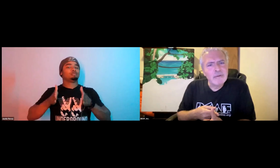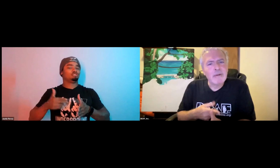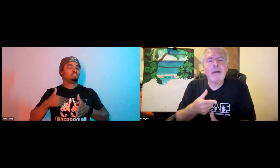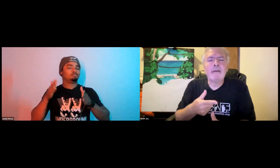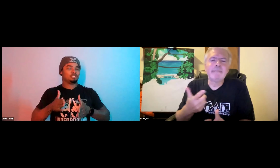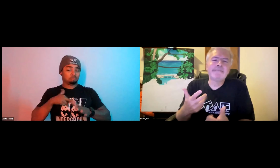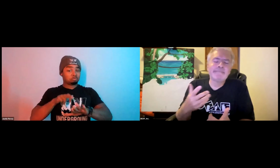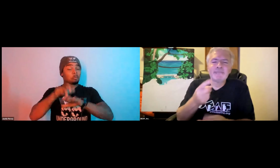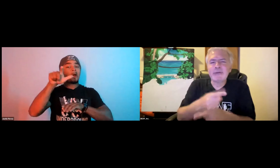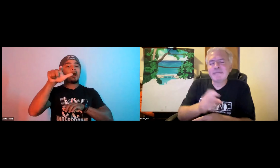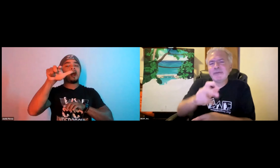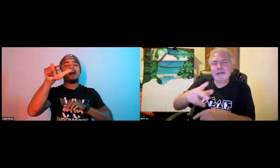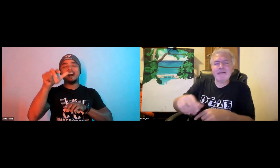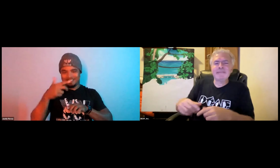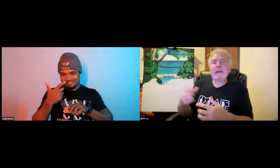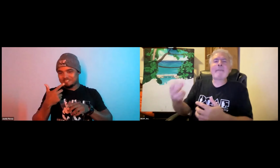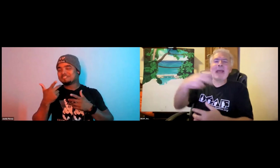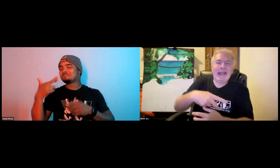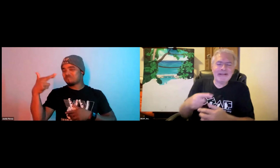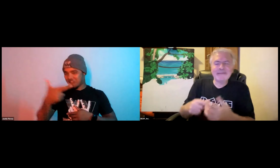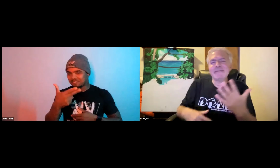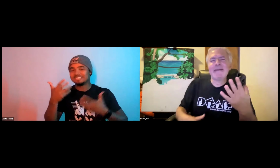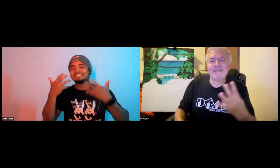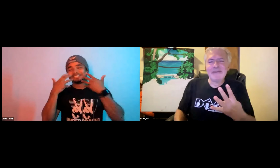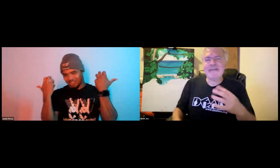Right, right, okay.